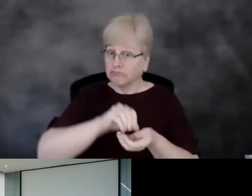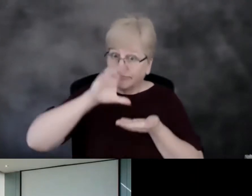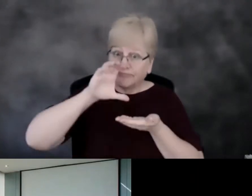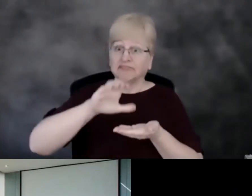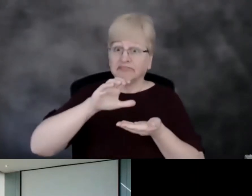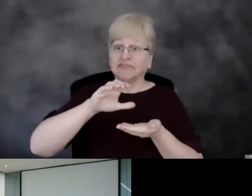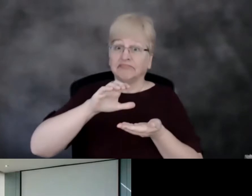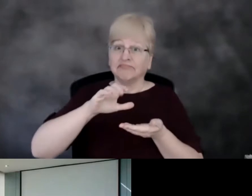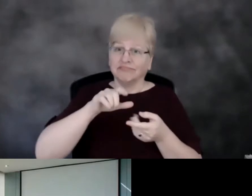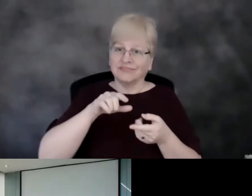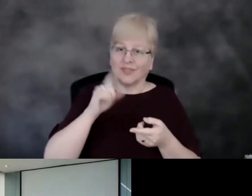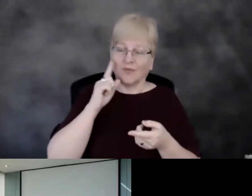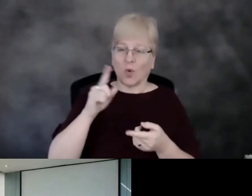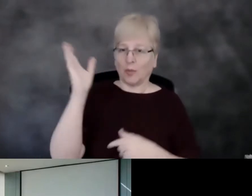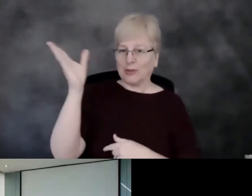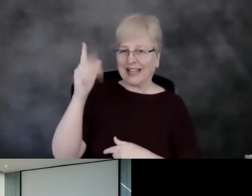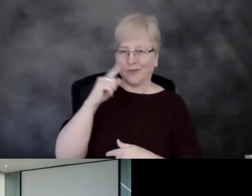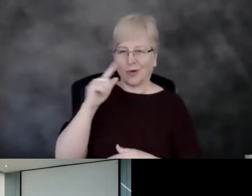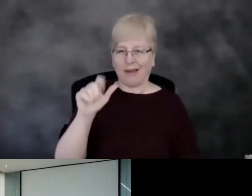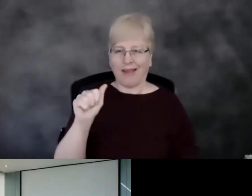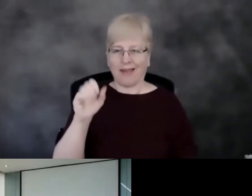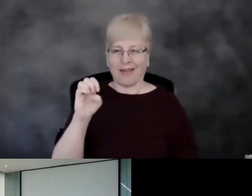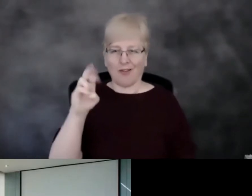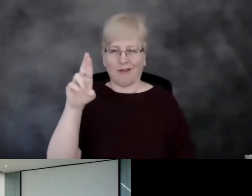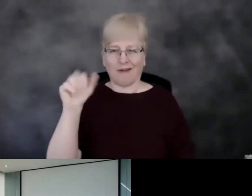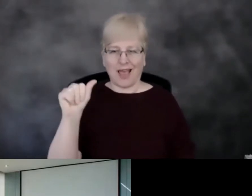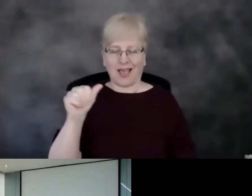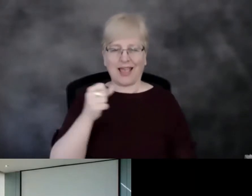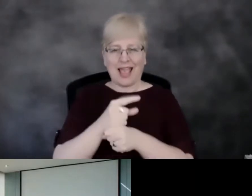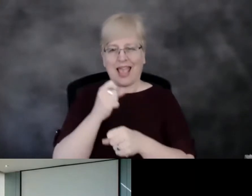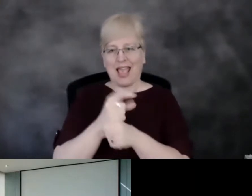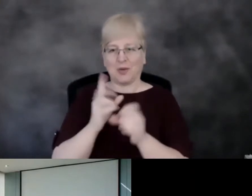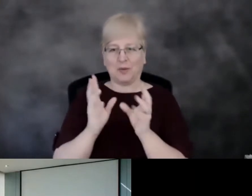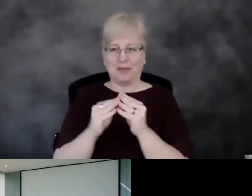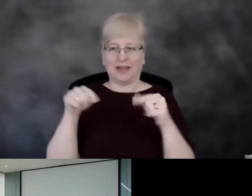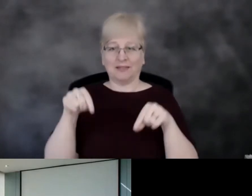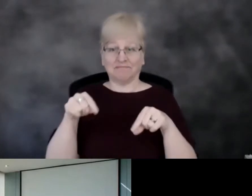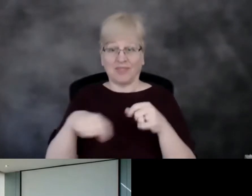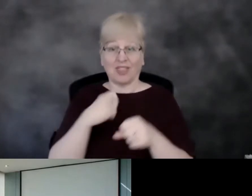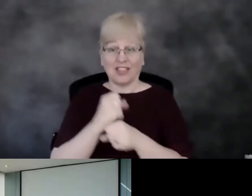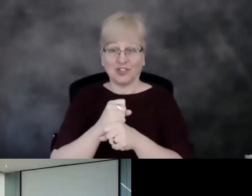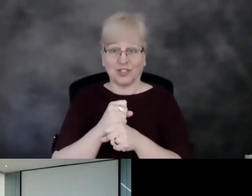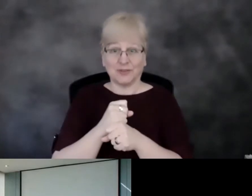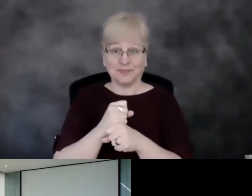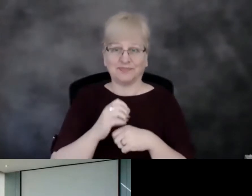AERA annual meeting this year. 16:10:16 Without touting an advanced something